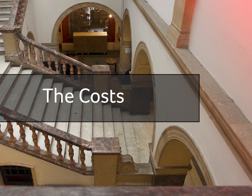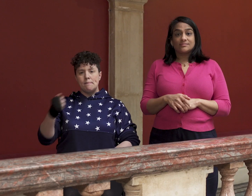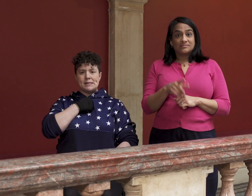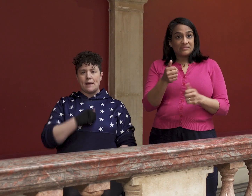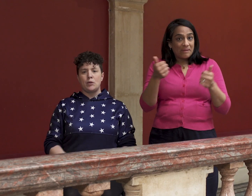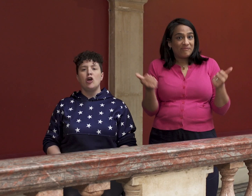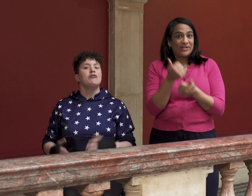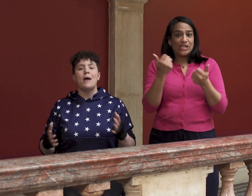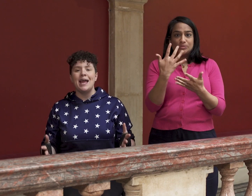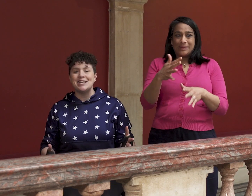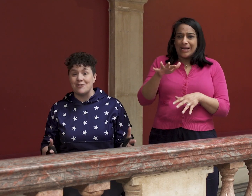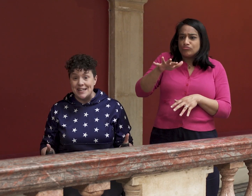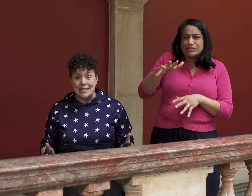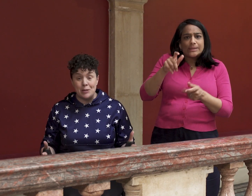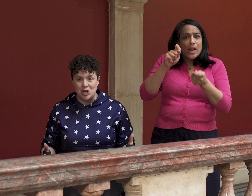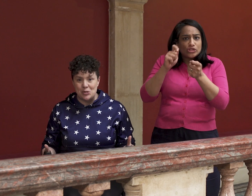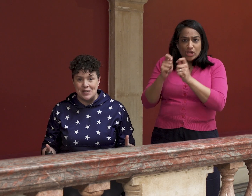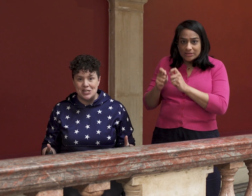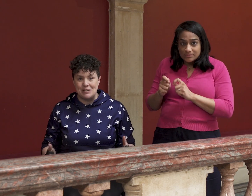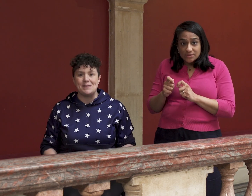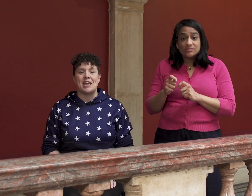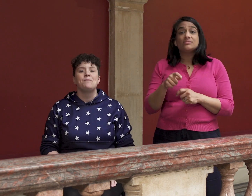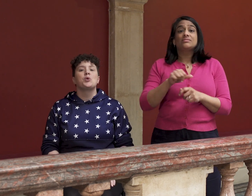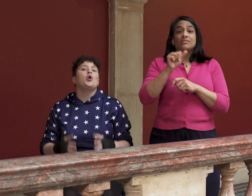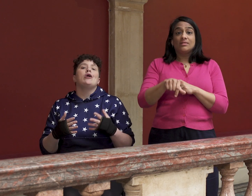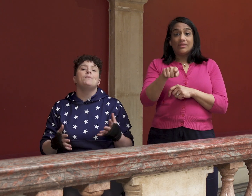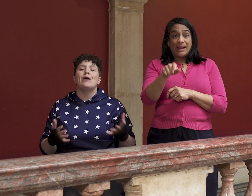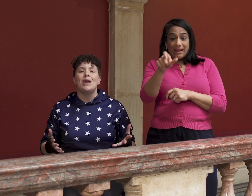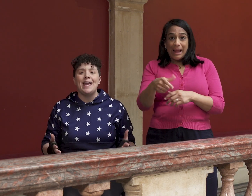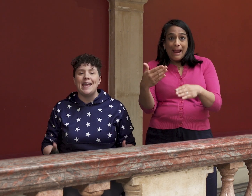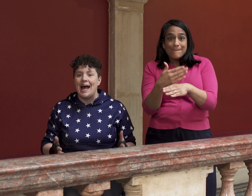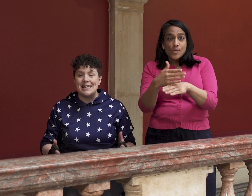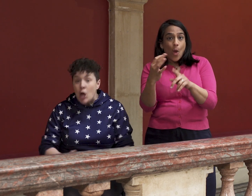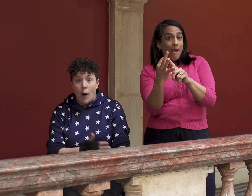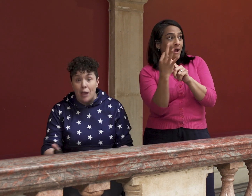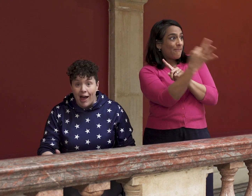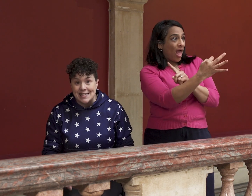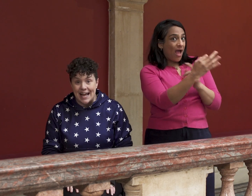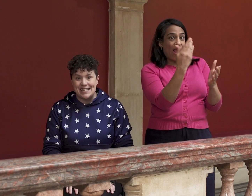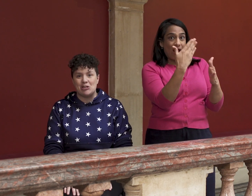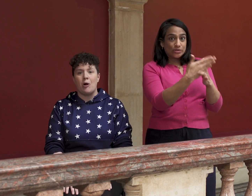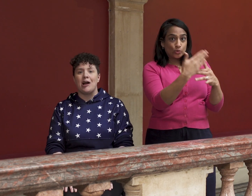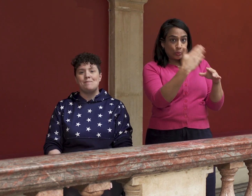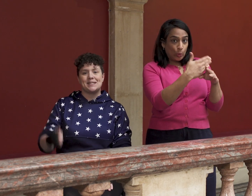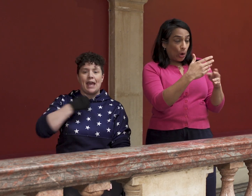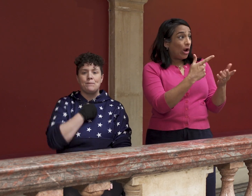biscuit You made the reasonable adjustments biscuit your employee has applied to access to work. biscuit